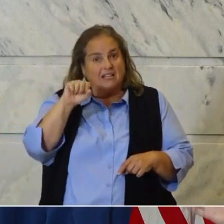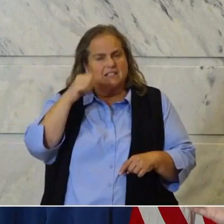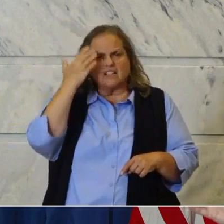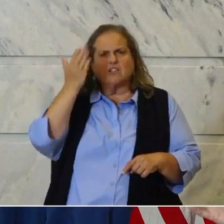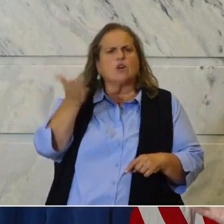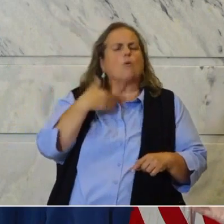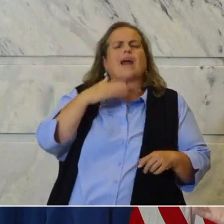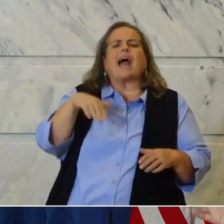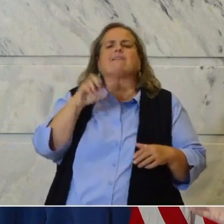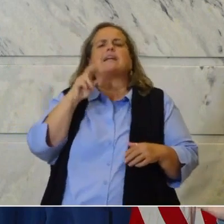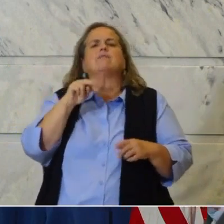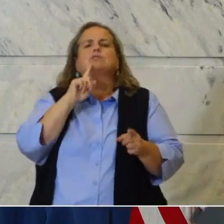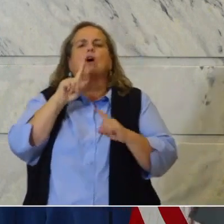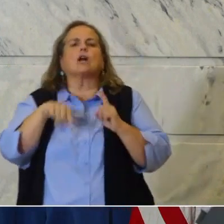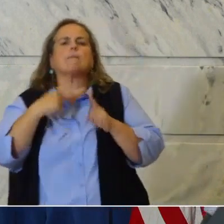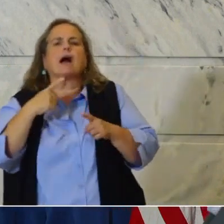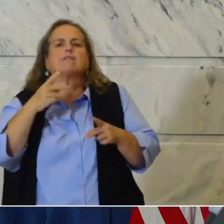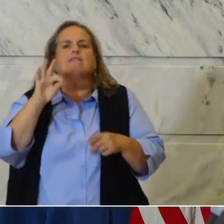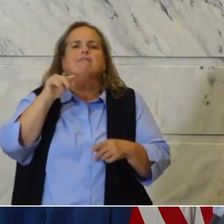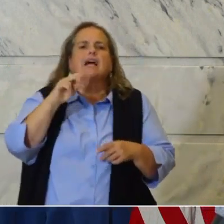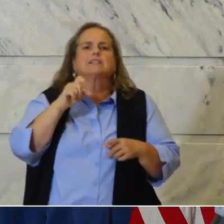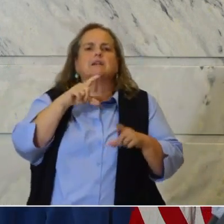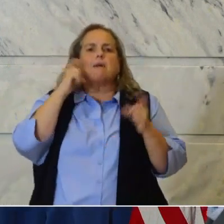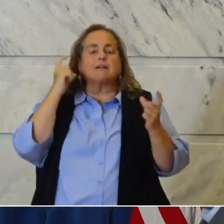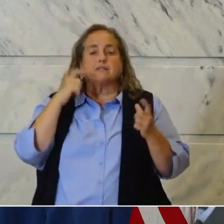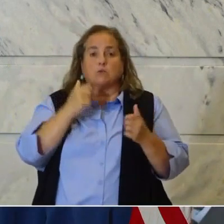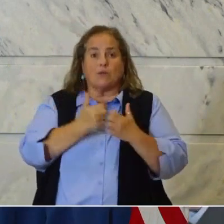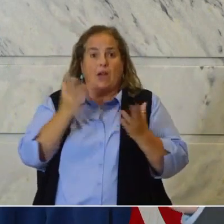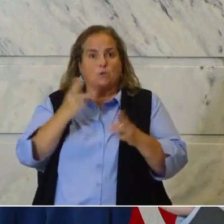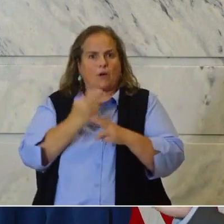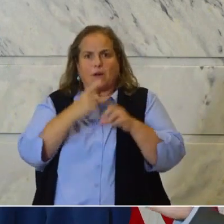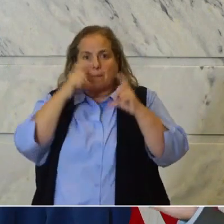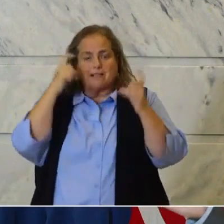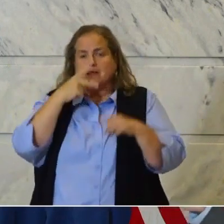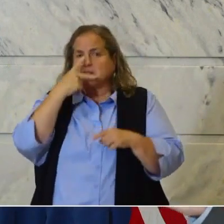gotten there without where mass assault picture from a game in Indiana. I can't